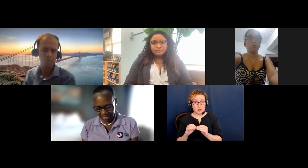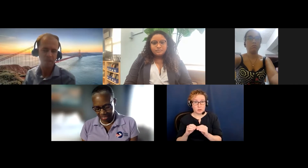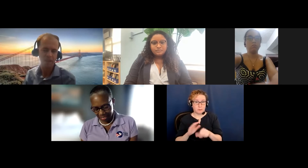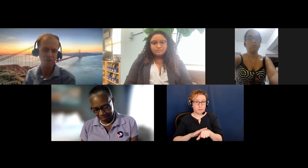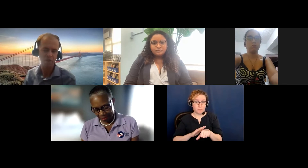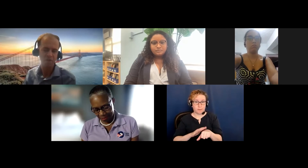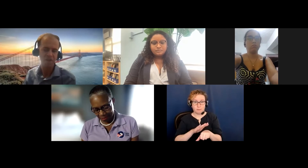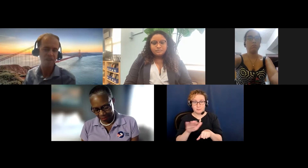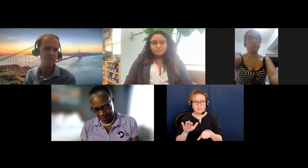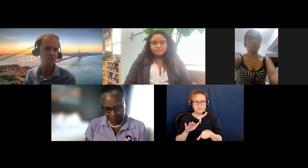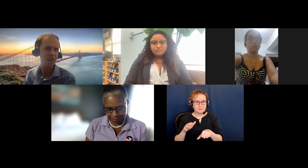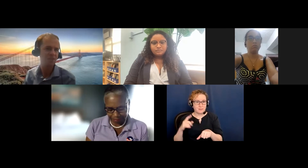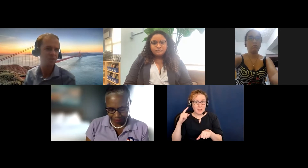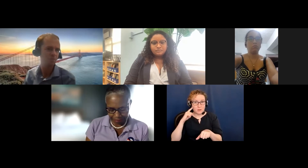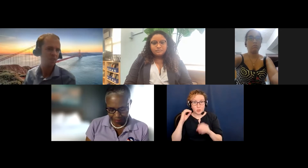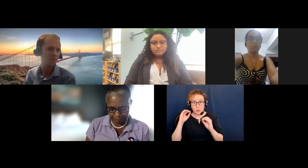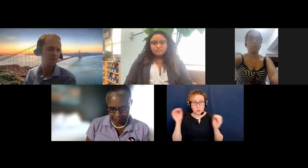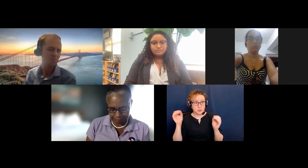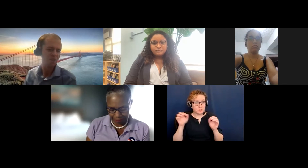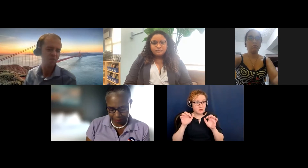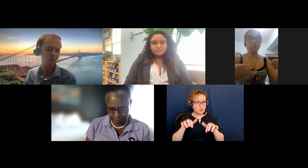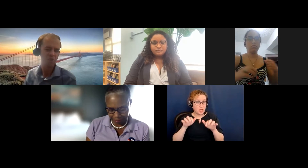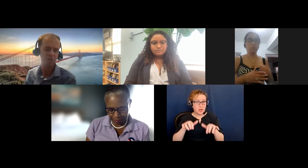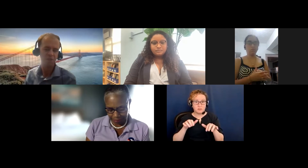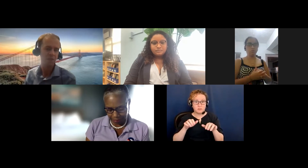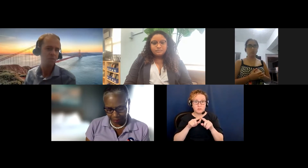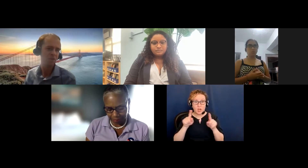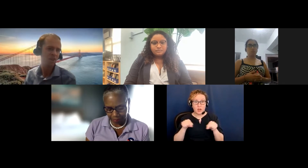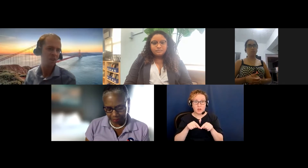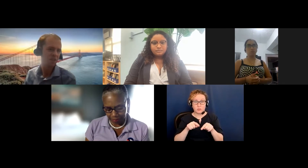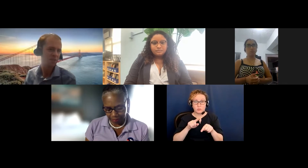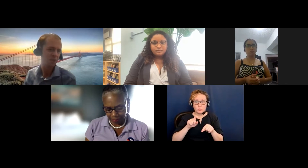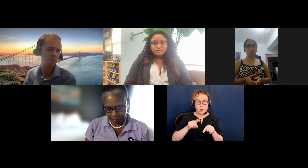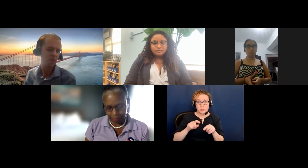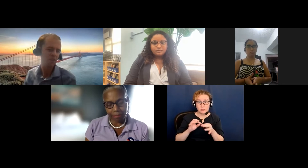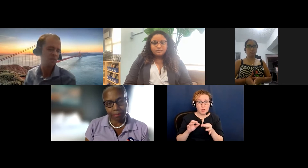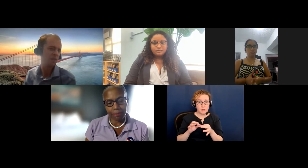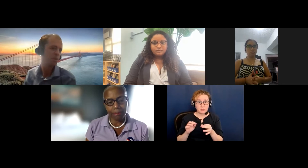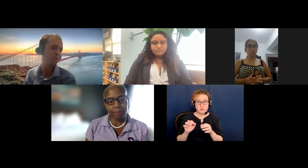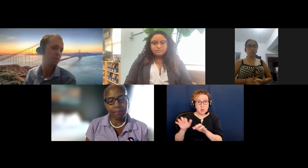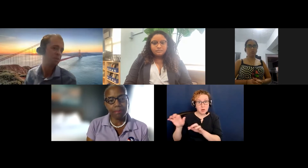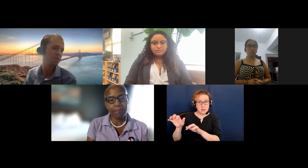I have not heard any chats come in for questions from the audience. My colleagues have been posting